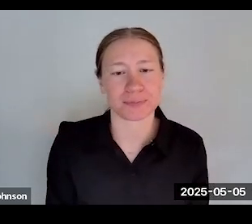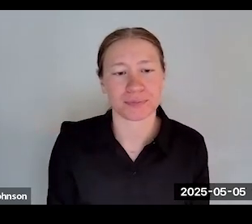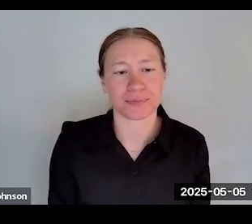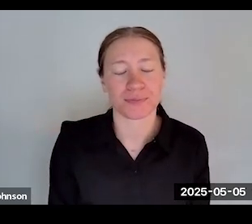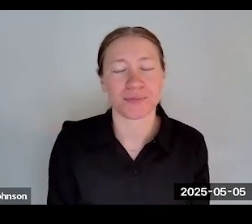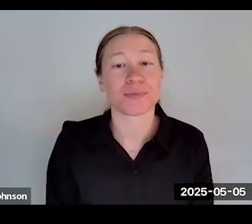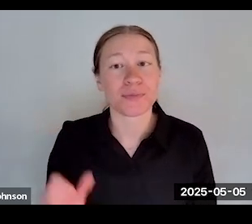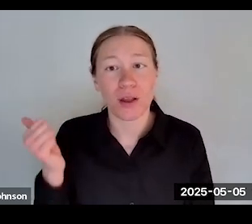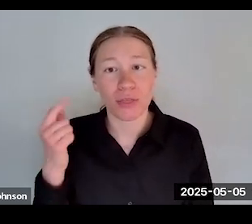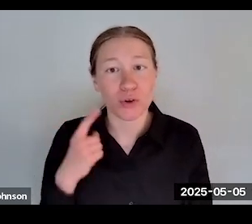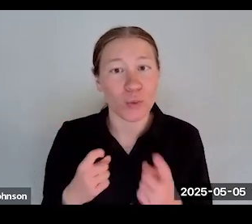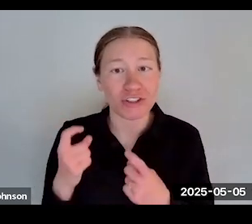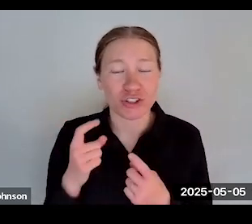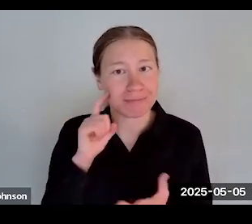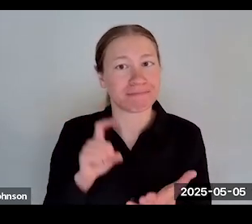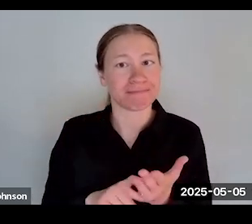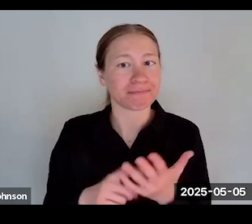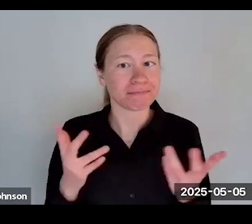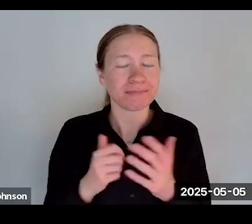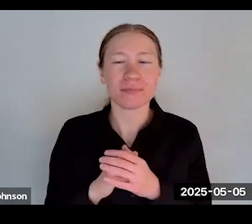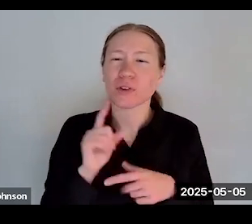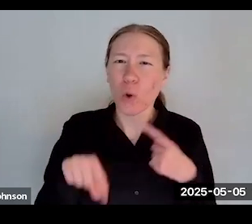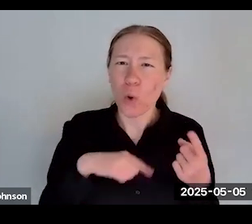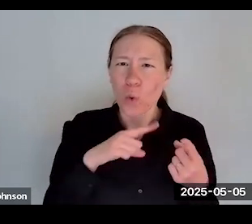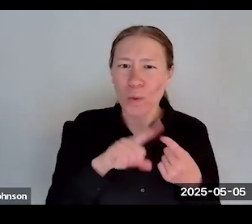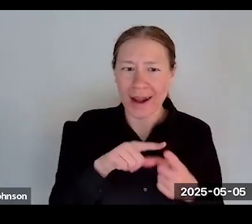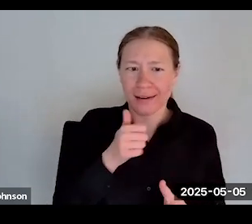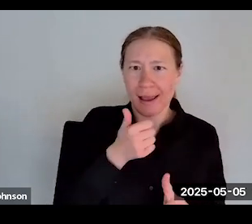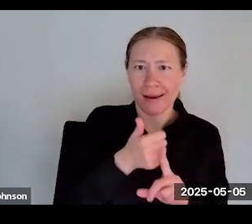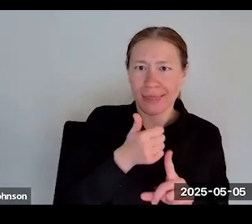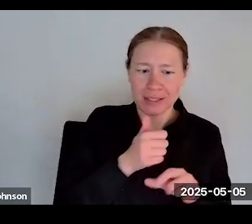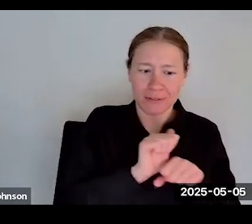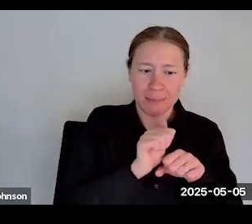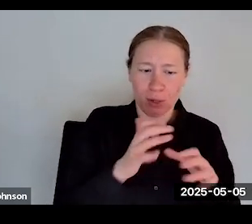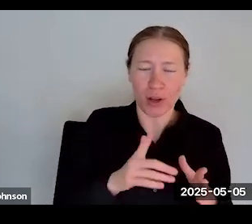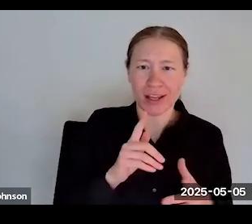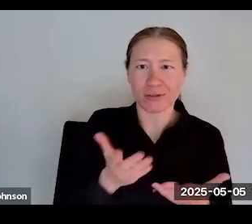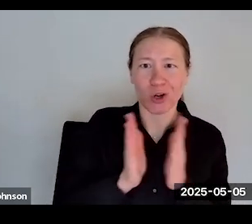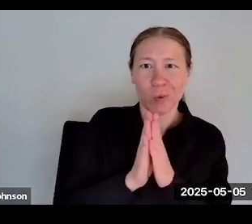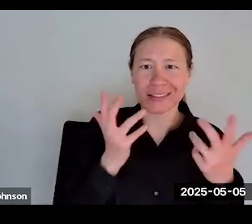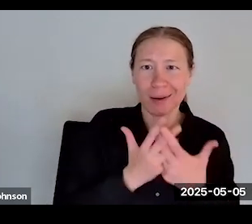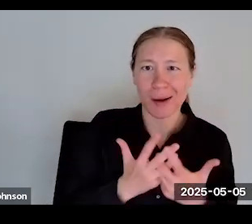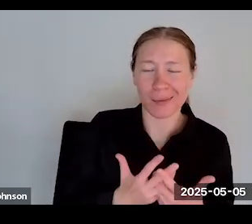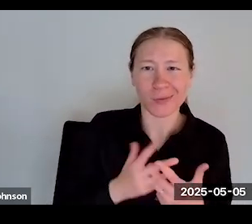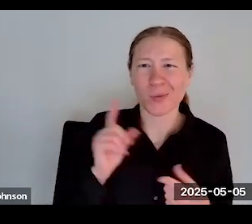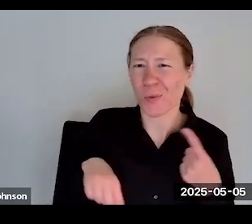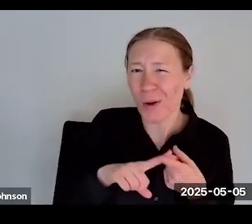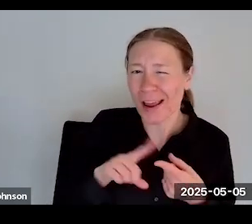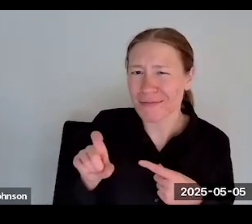Another question we get is, when should an employee request an accommodation? And we suggest before there are performance issues,